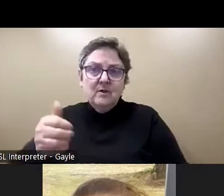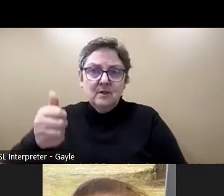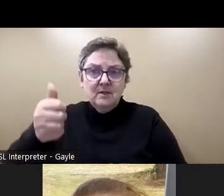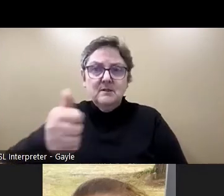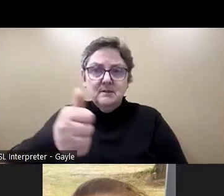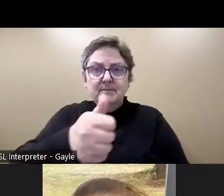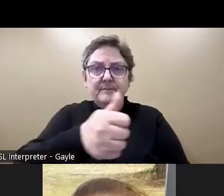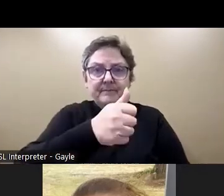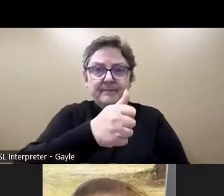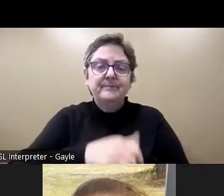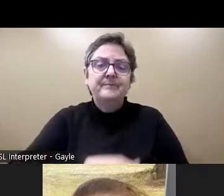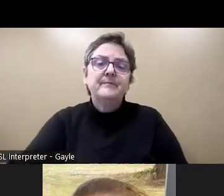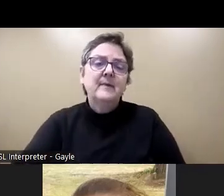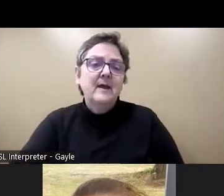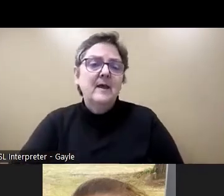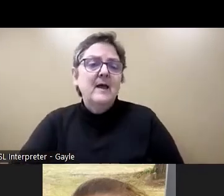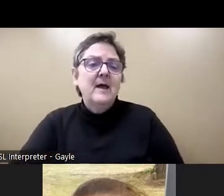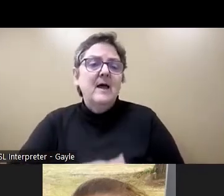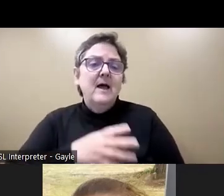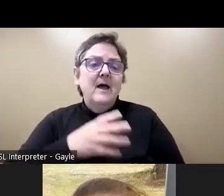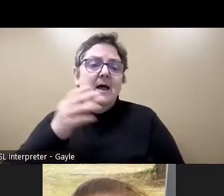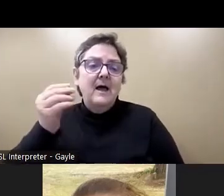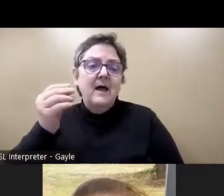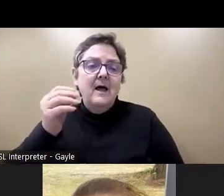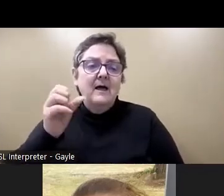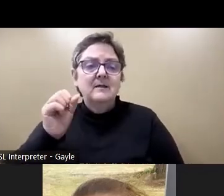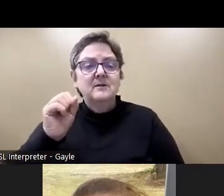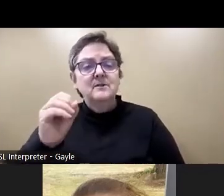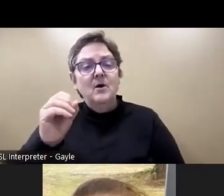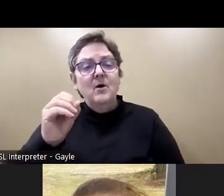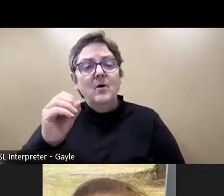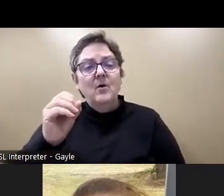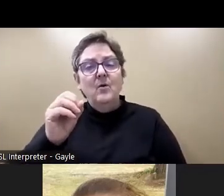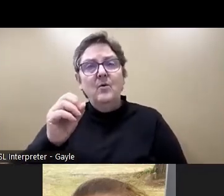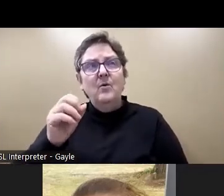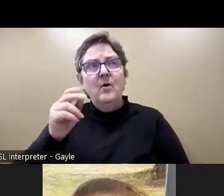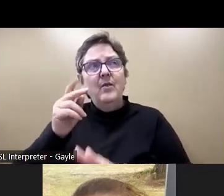And so the project is focused on the Western province